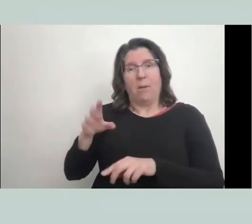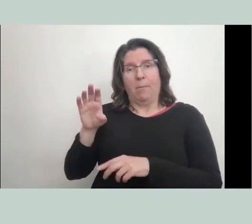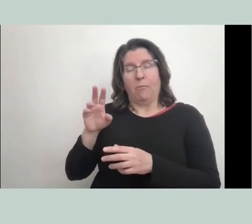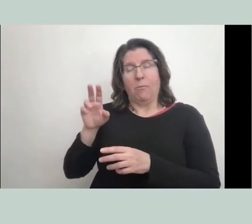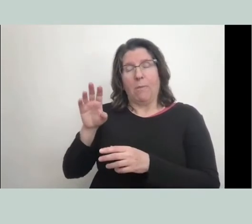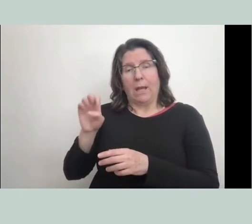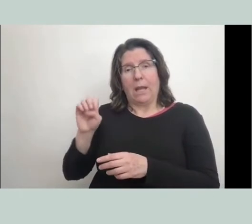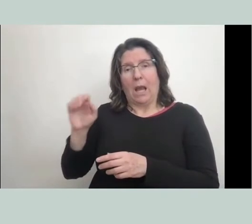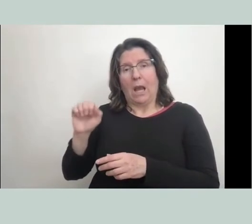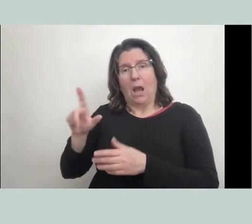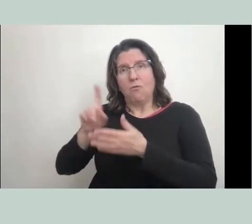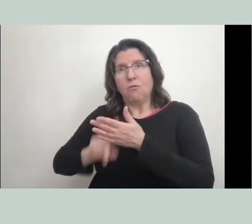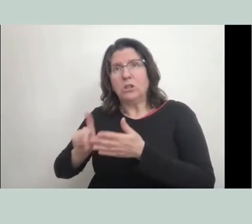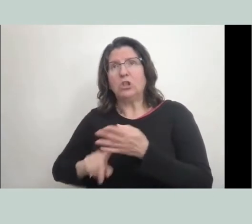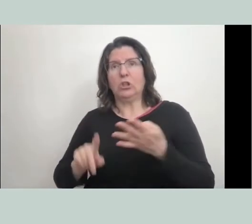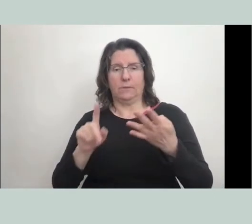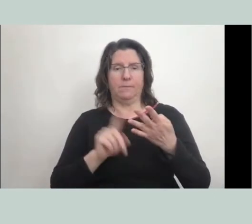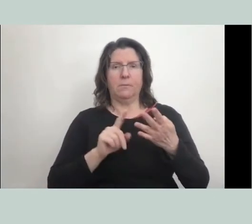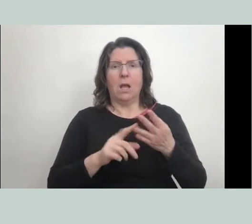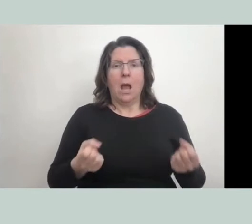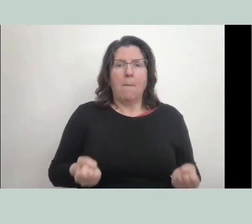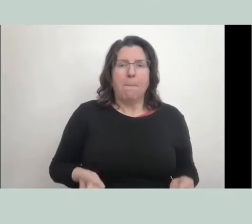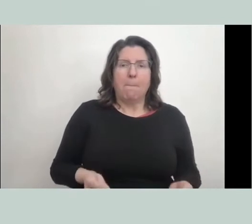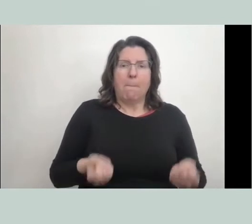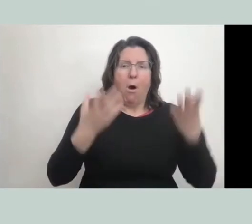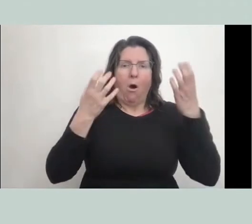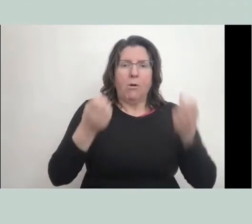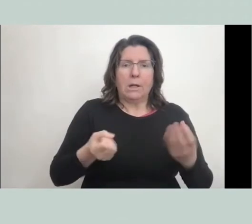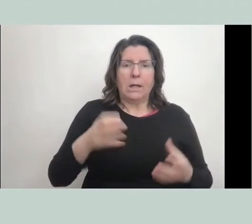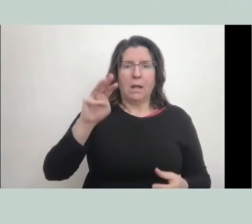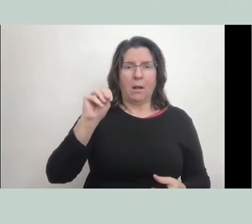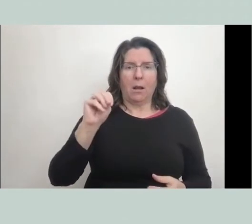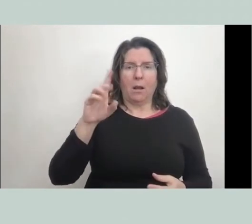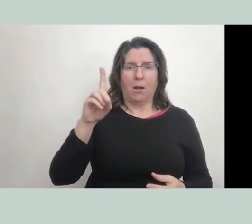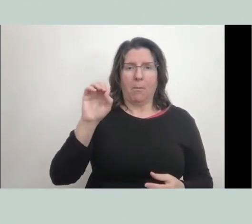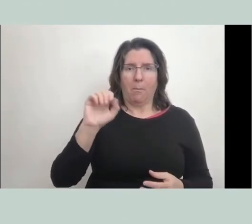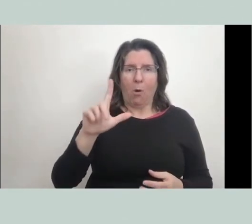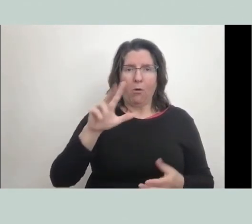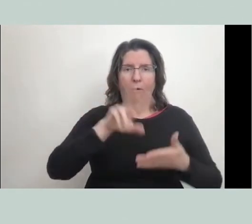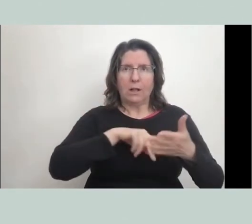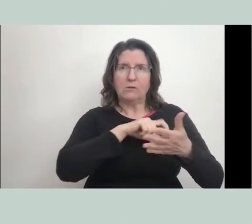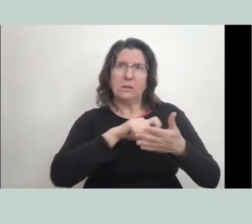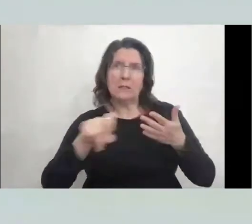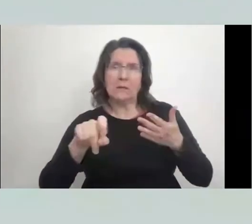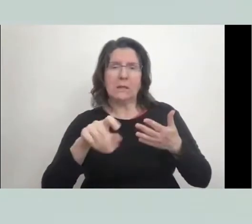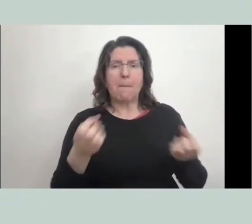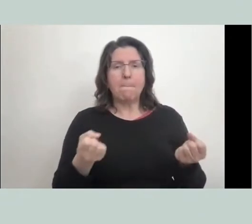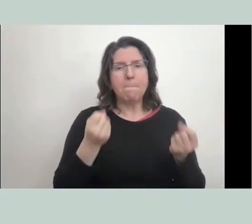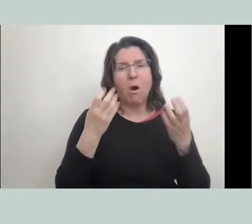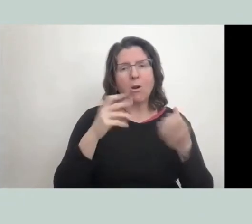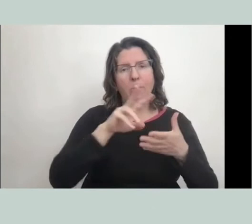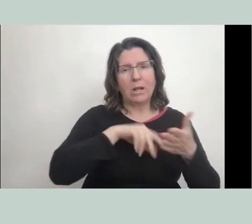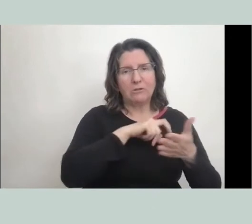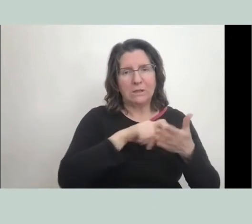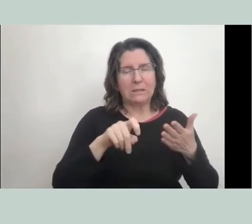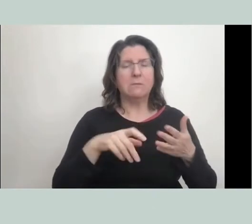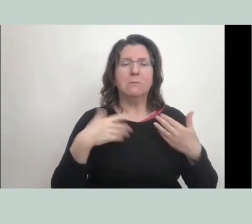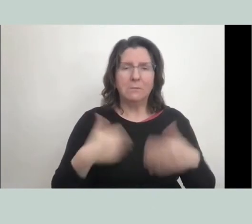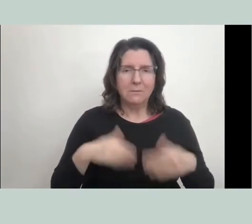The third strategy that's been taken from the field of EAL is called 'multimodal and multiple literacies.'